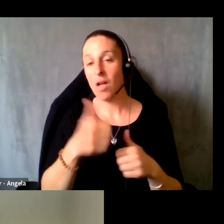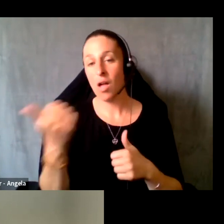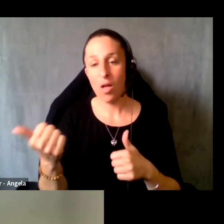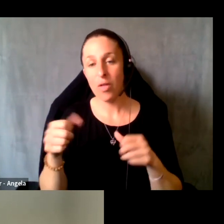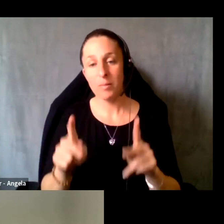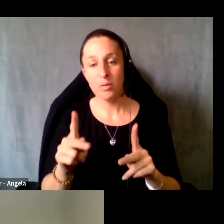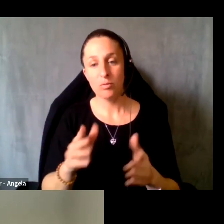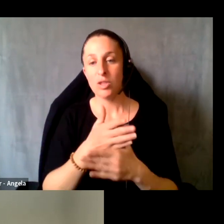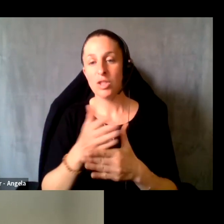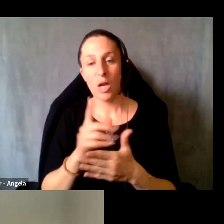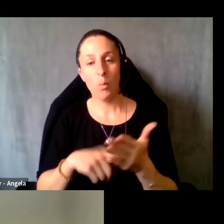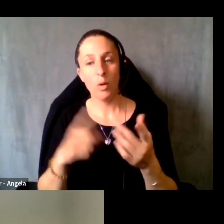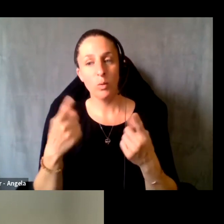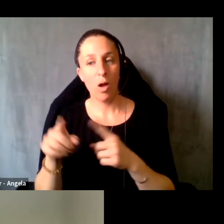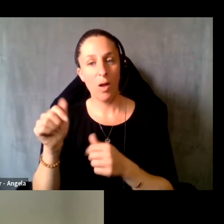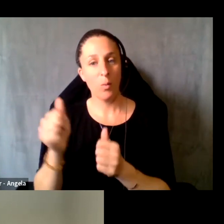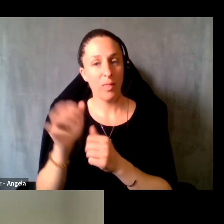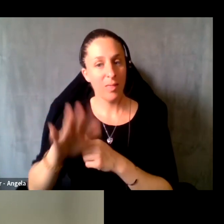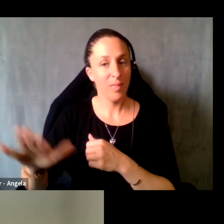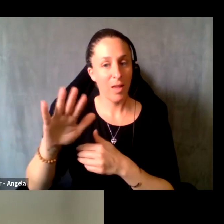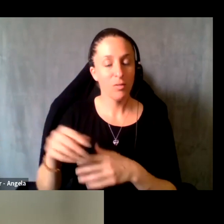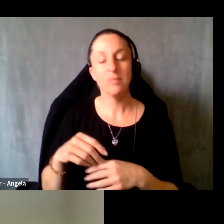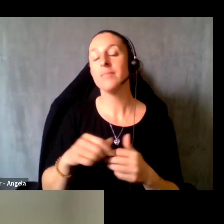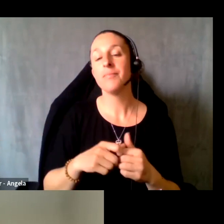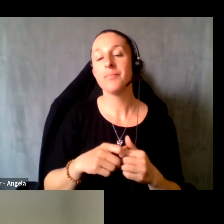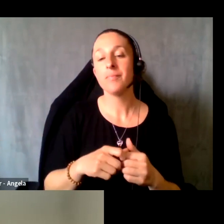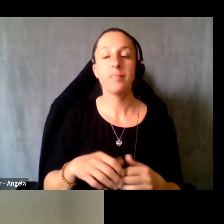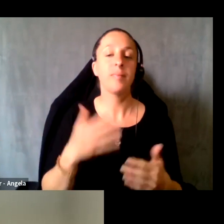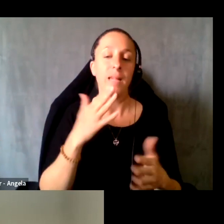going on in their space, but just wanted to thank you all for this opportunity to engage